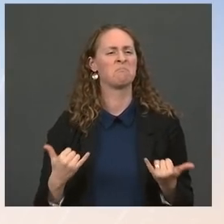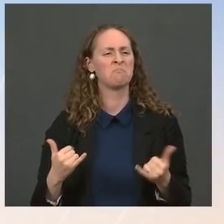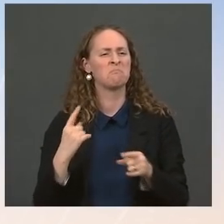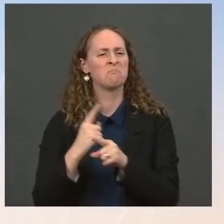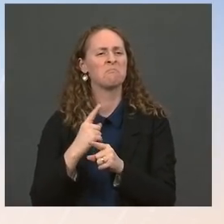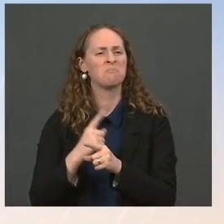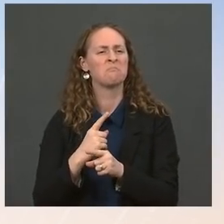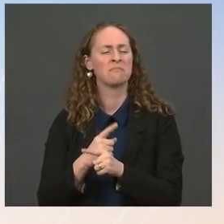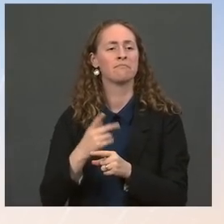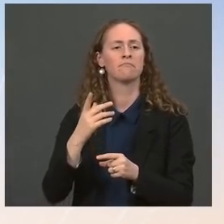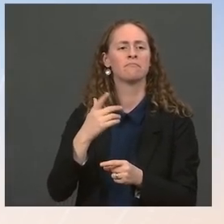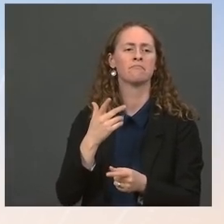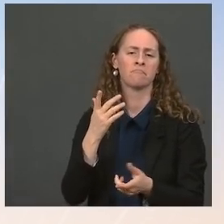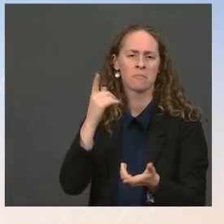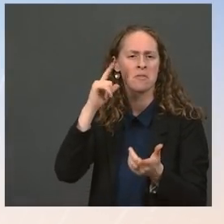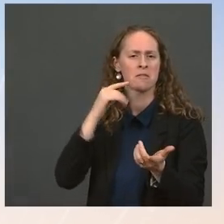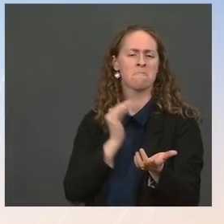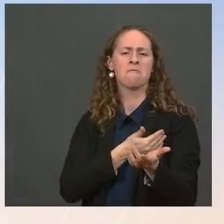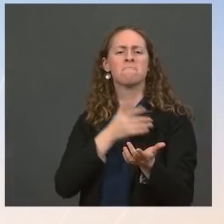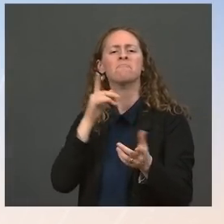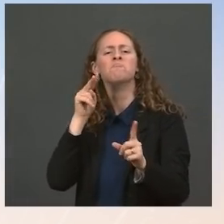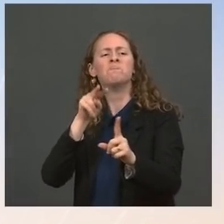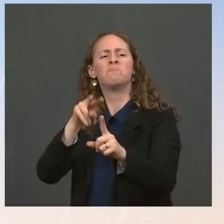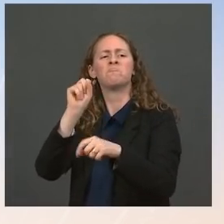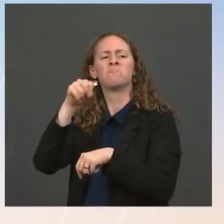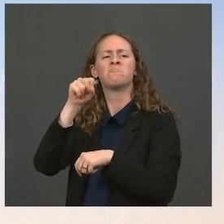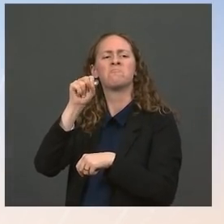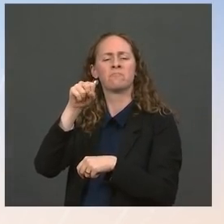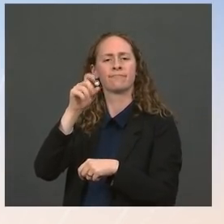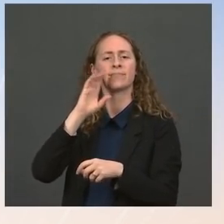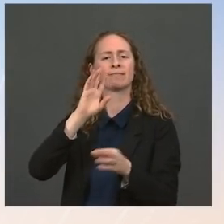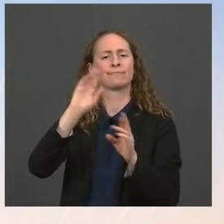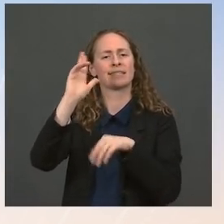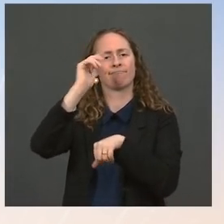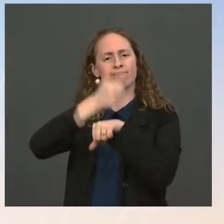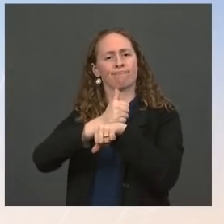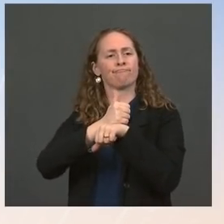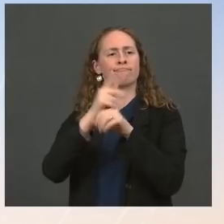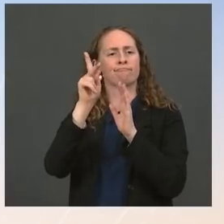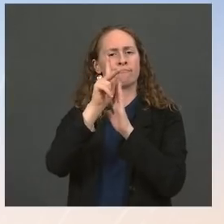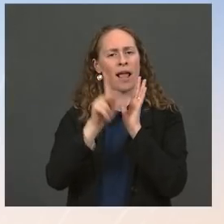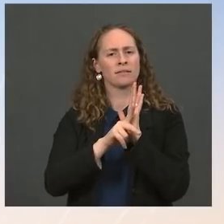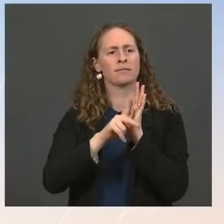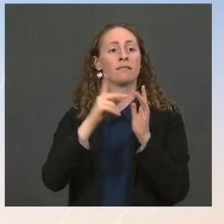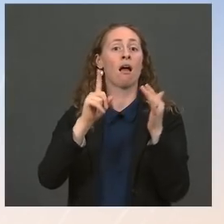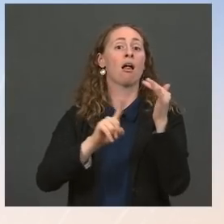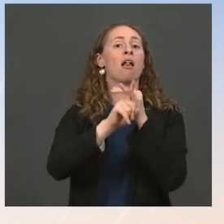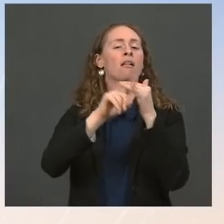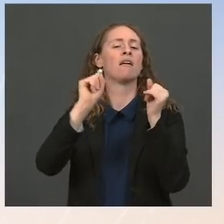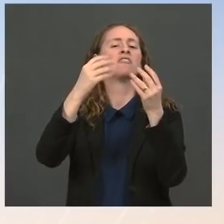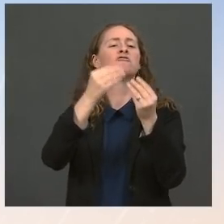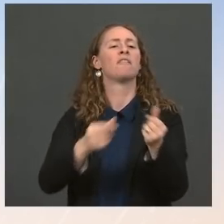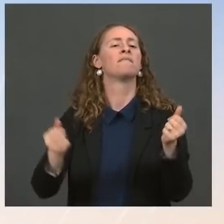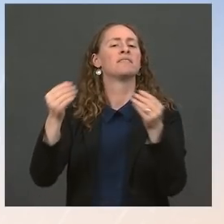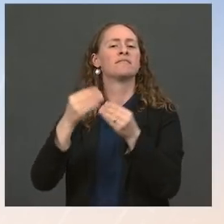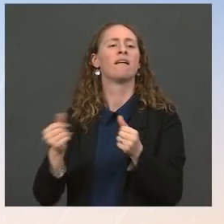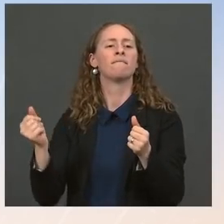is to continue to implement policies that will help address this over the long term and ensure that we can address inflation over the long term,